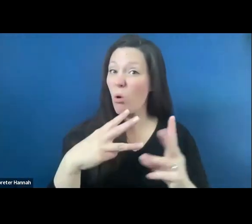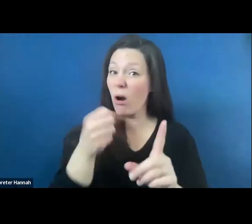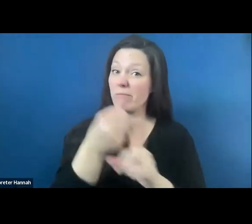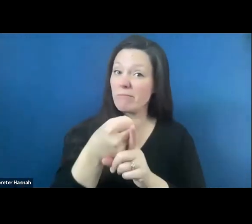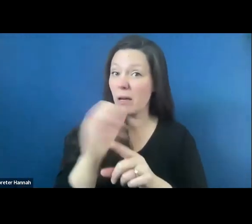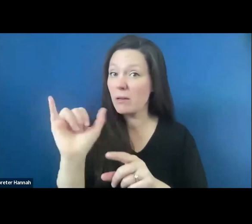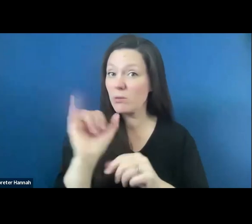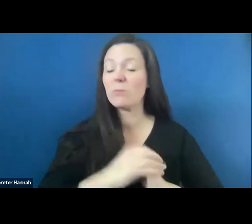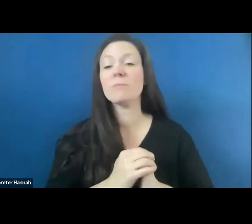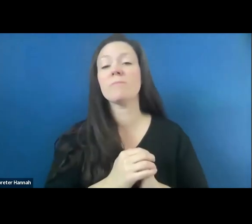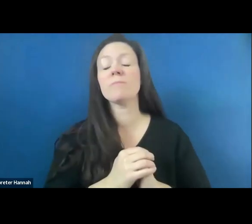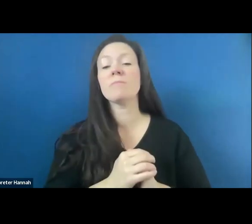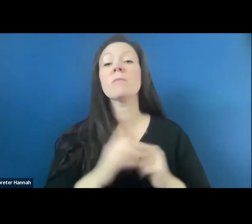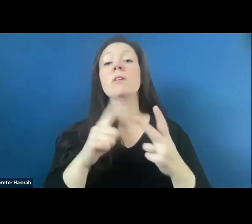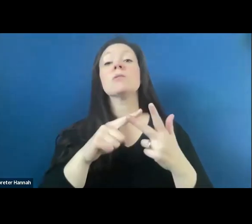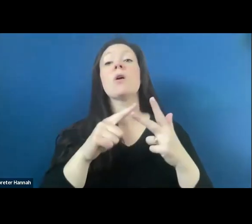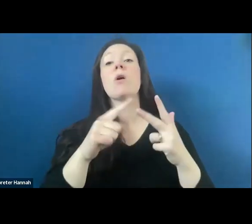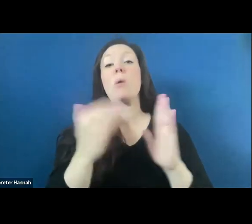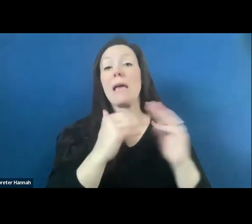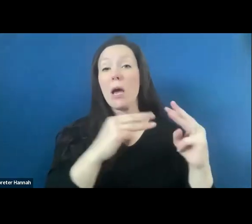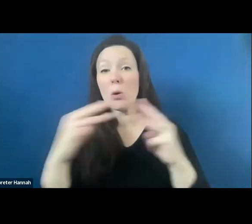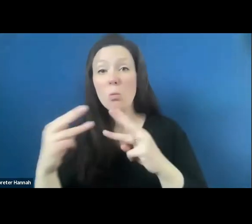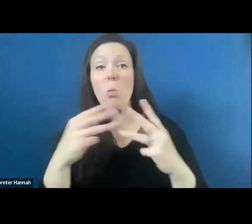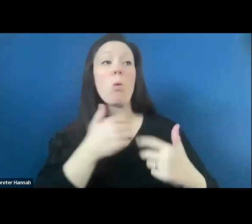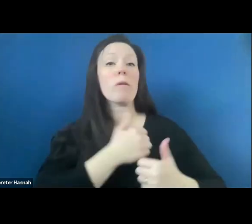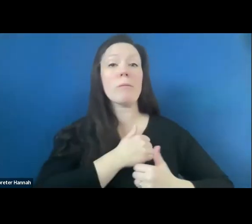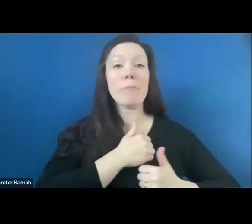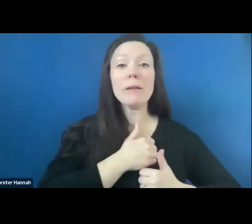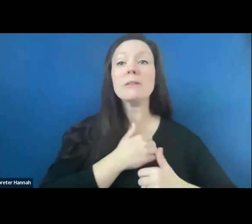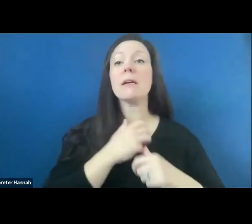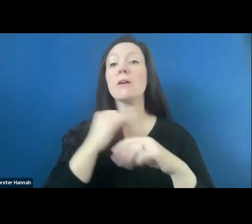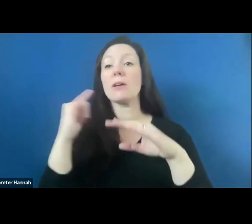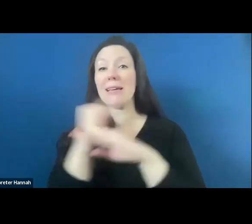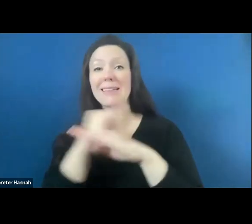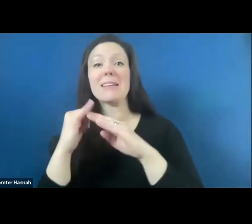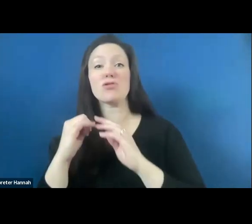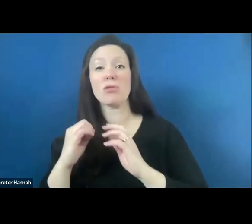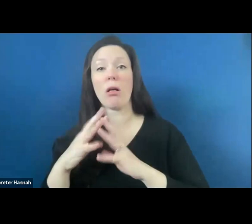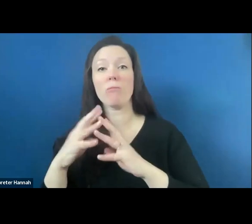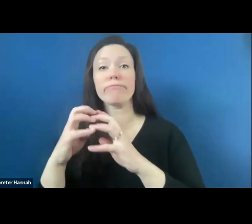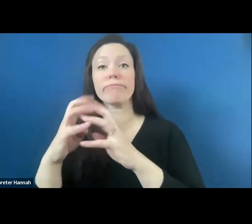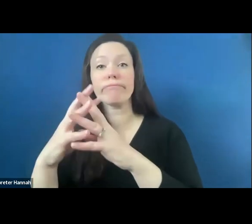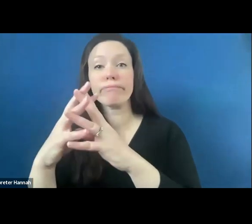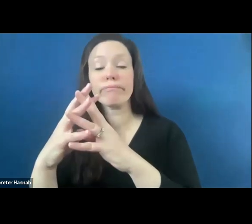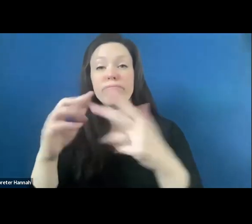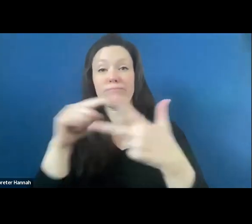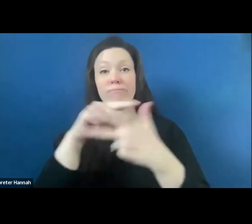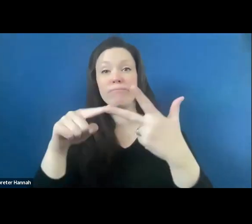and military mobilization, industrialization have played into increasing emissions.